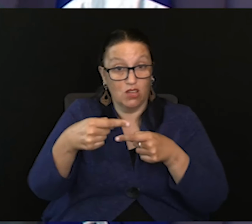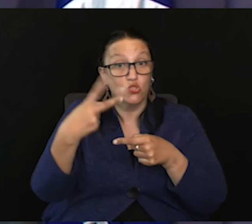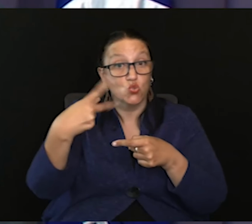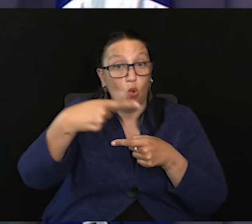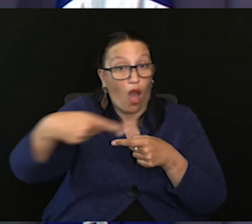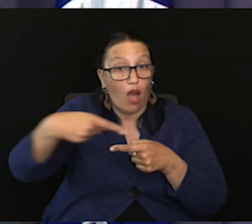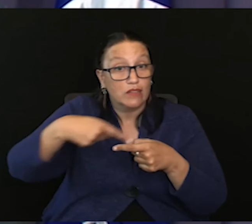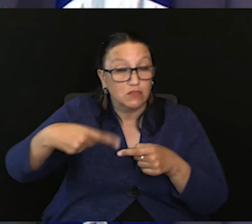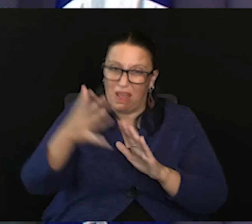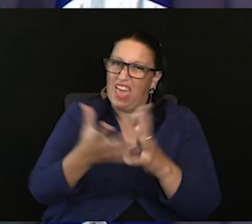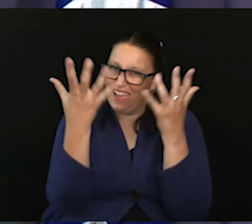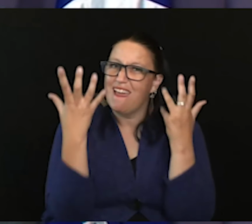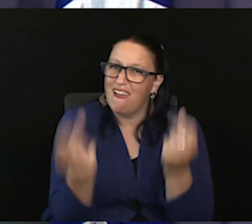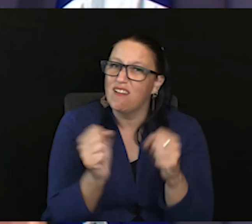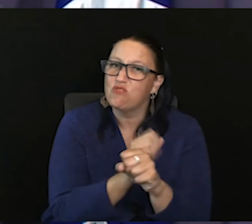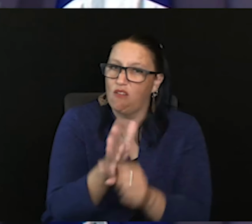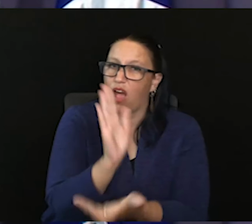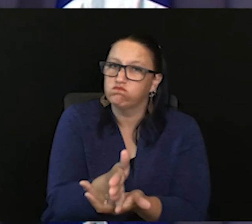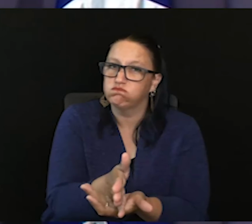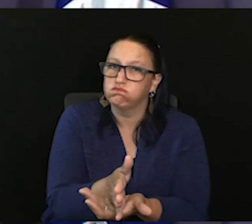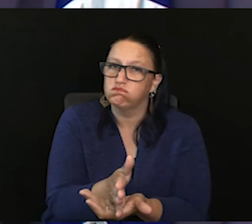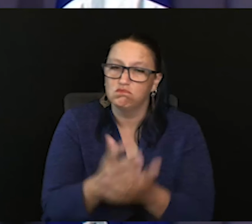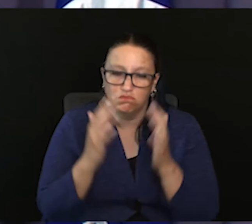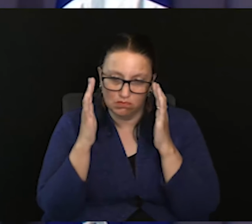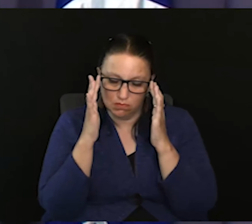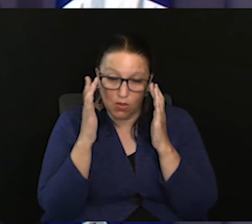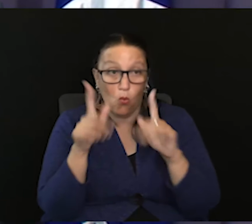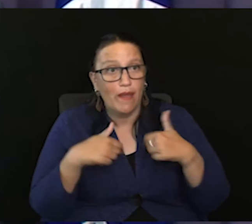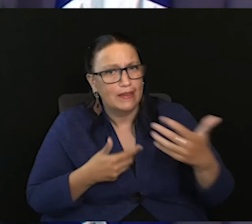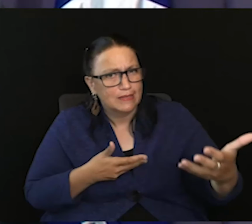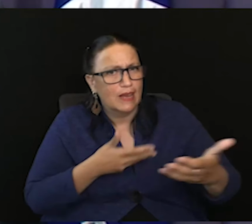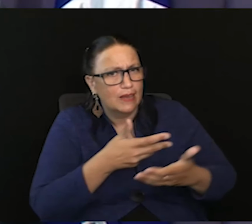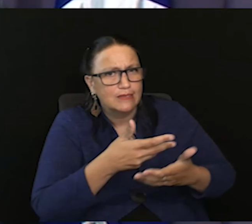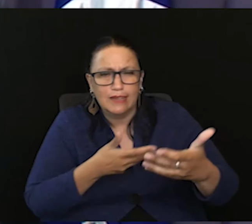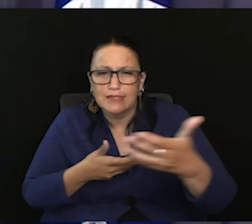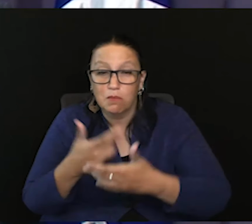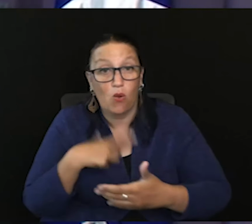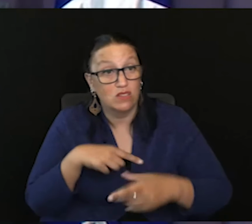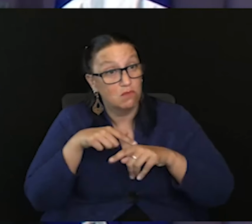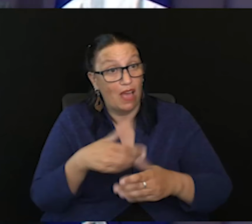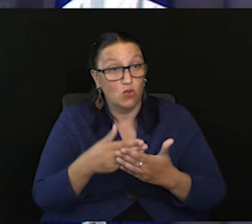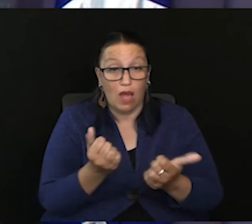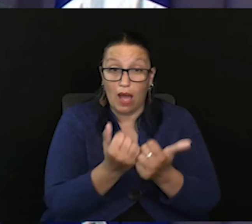So I guess the main message is it was an ongoing discussion and it was driven by the levels of vaccination,